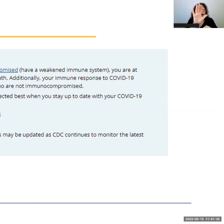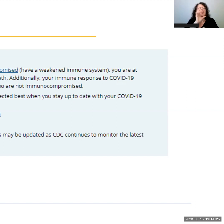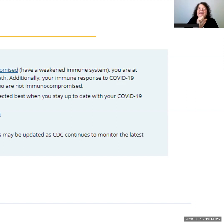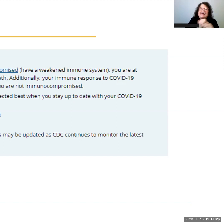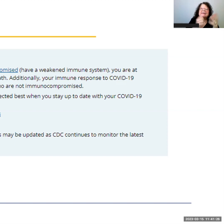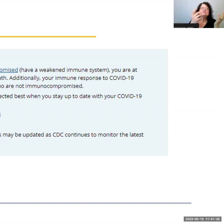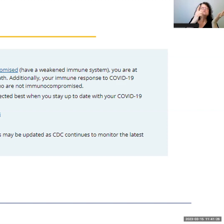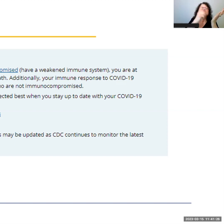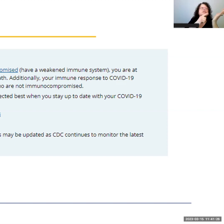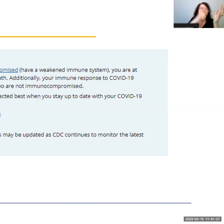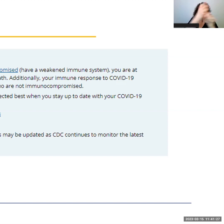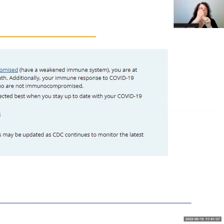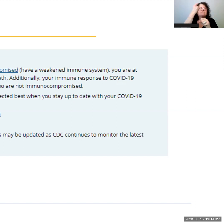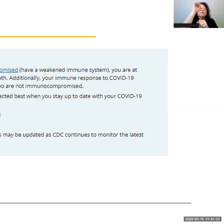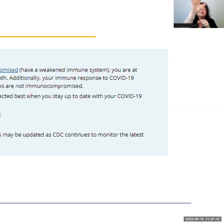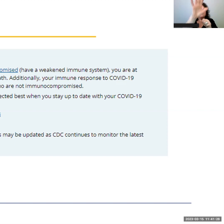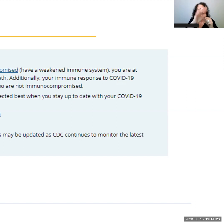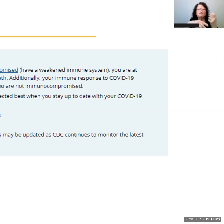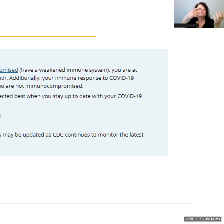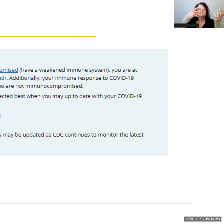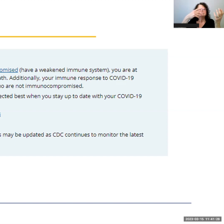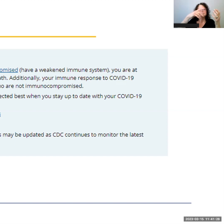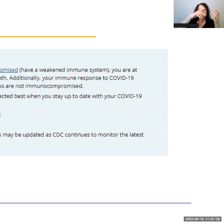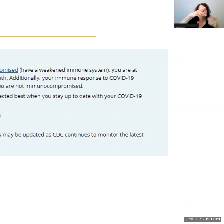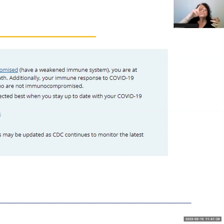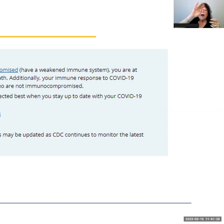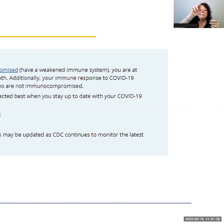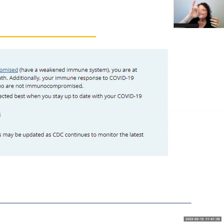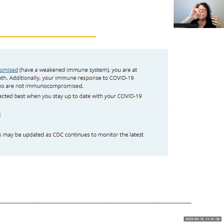got for your primary series. You know how long ago was that? Are you immunocompromised